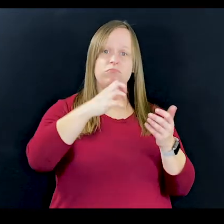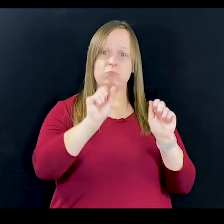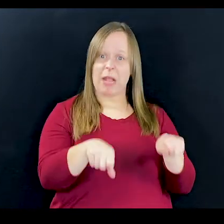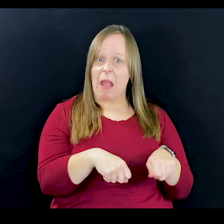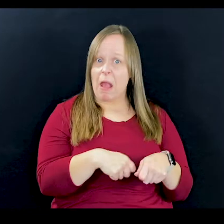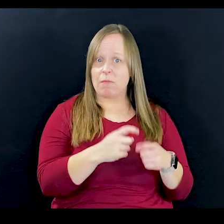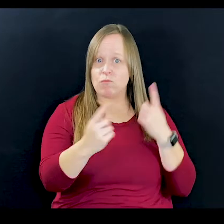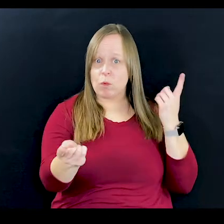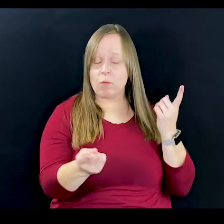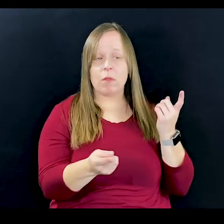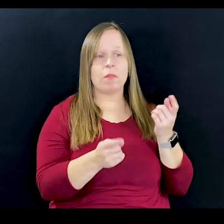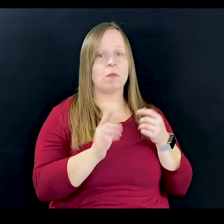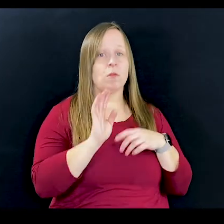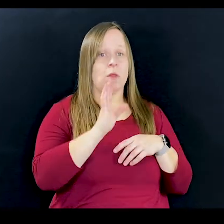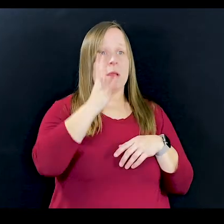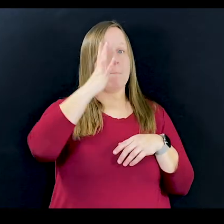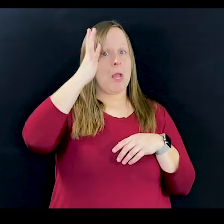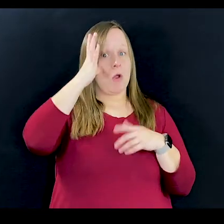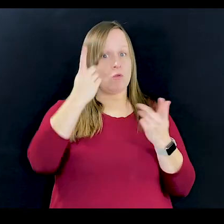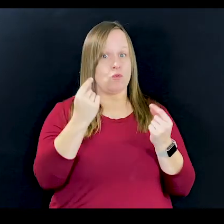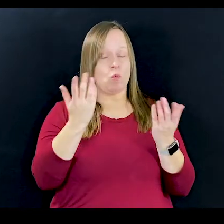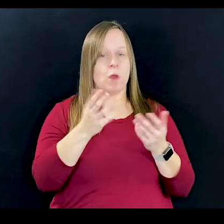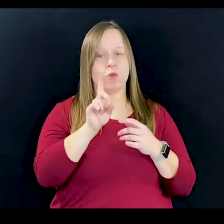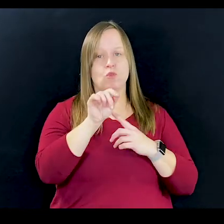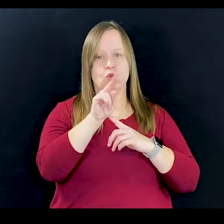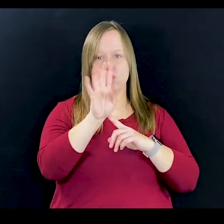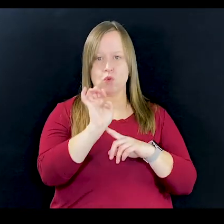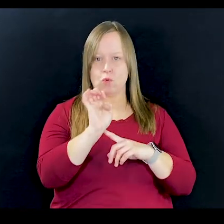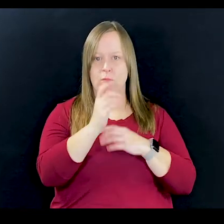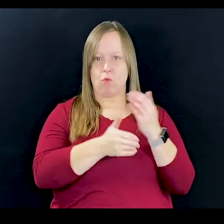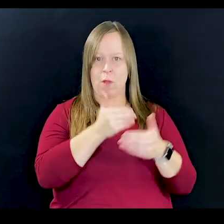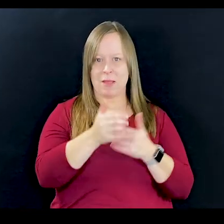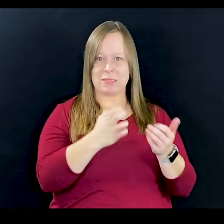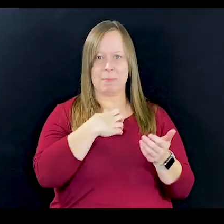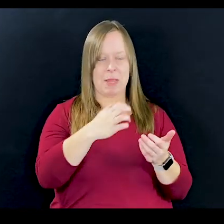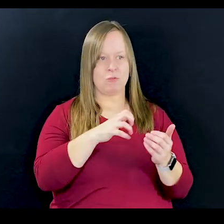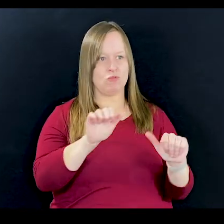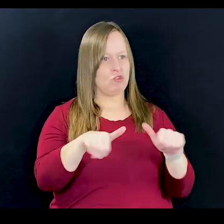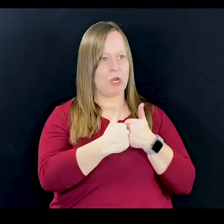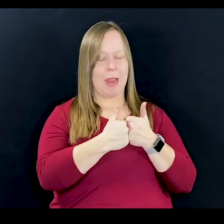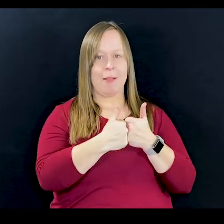disagree with. Here the parent filed a due process complaint, to challenge this